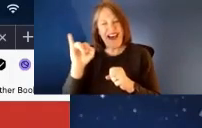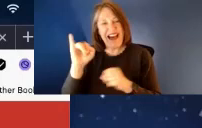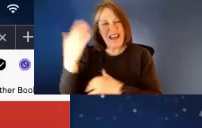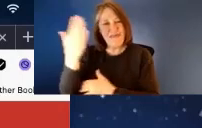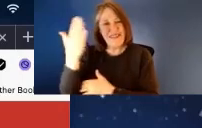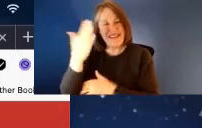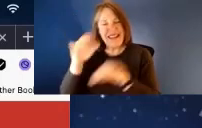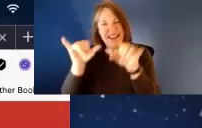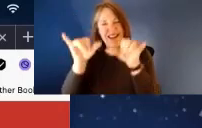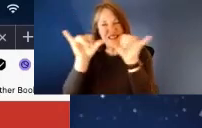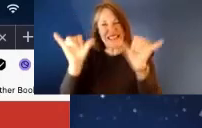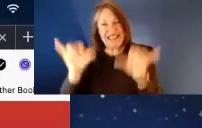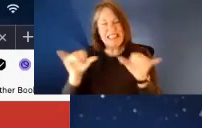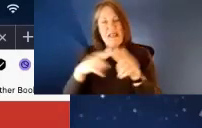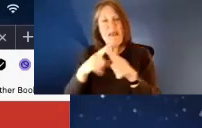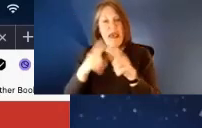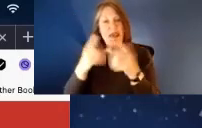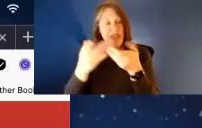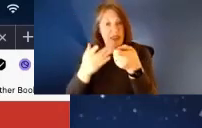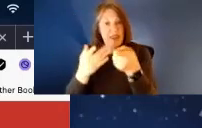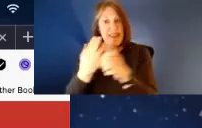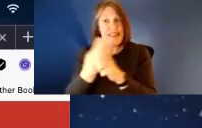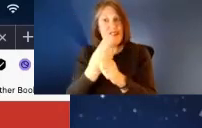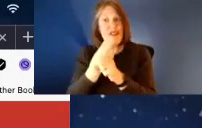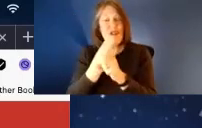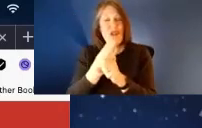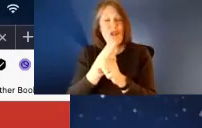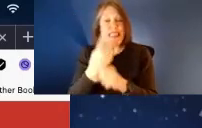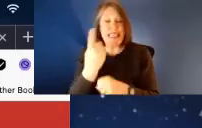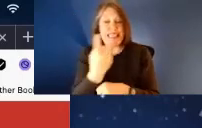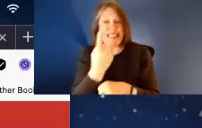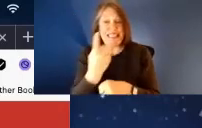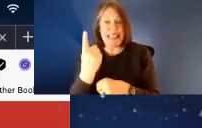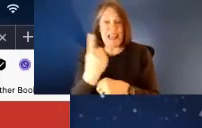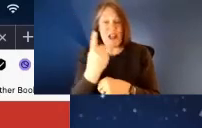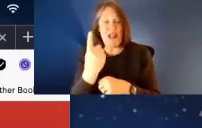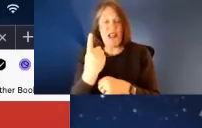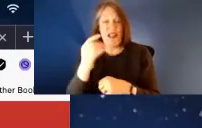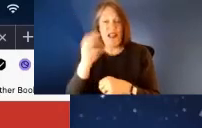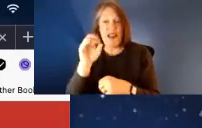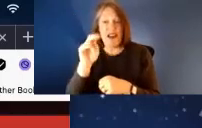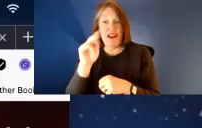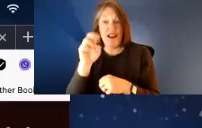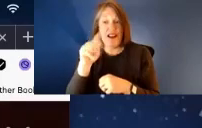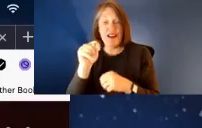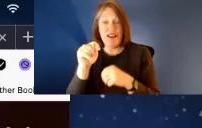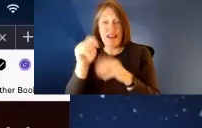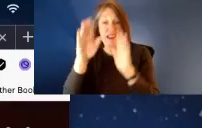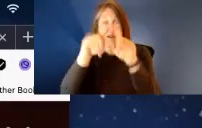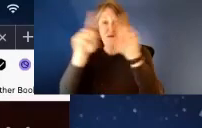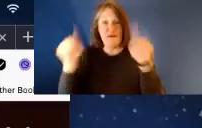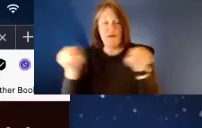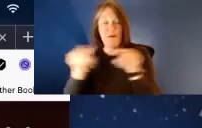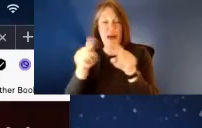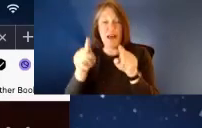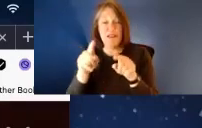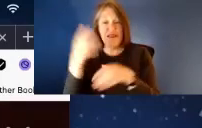06:46:43 This is using the single content box Presentation template.